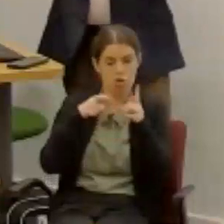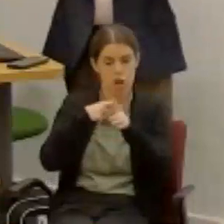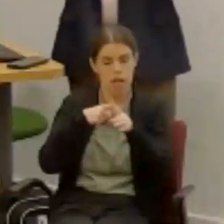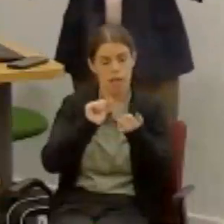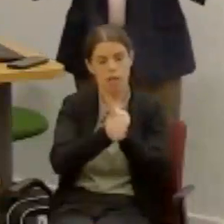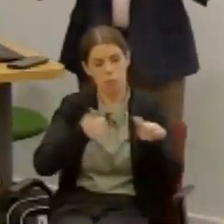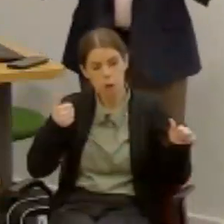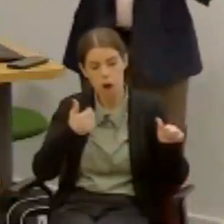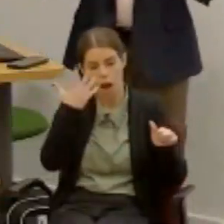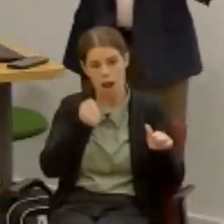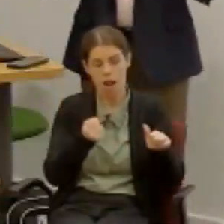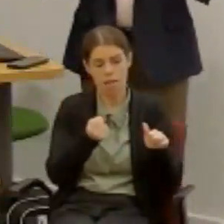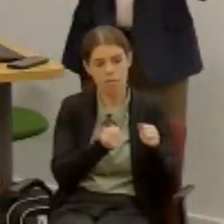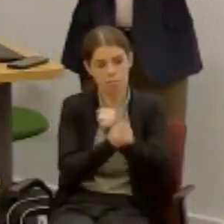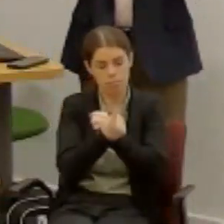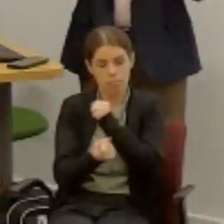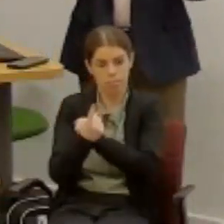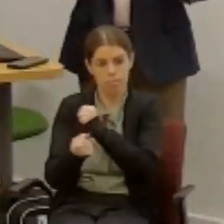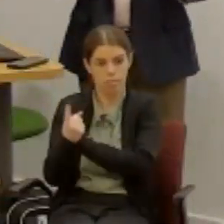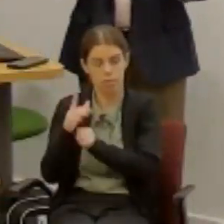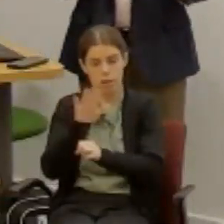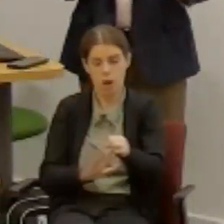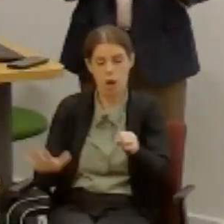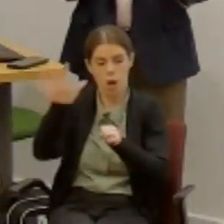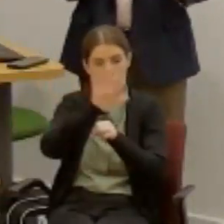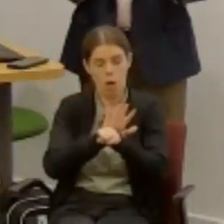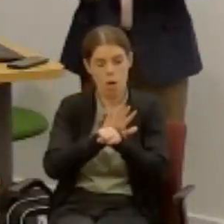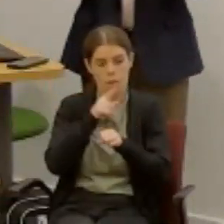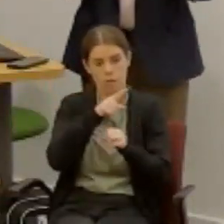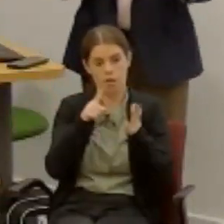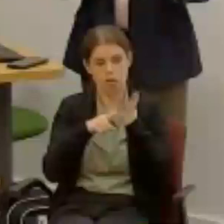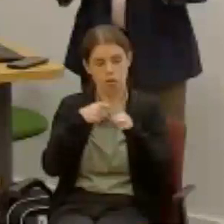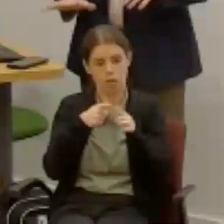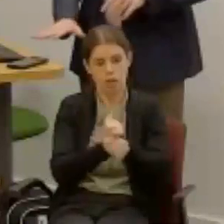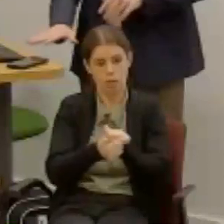exists now across UK sport, grassroots, concussion, guidance for every single sport.